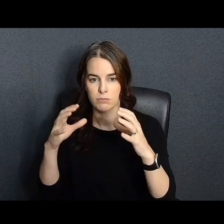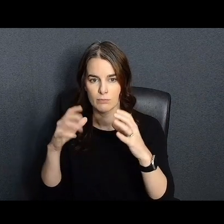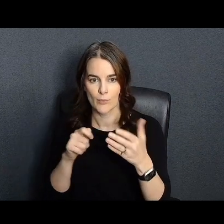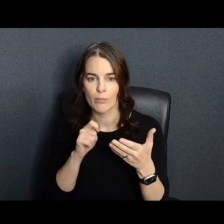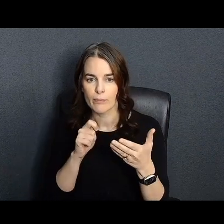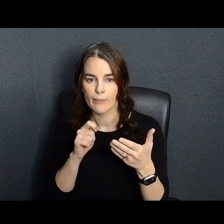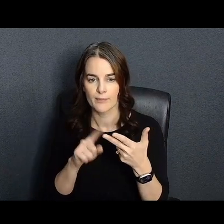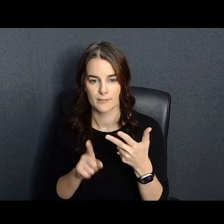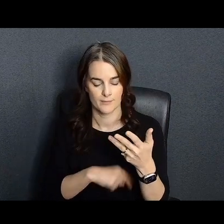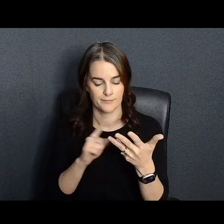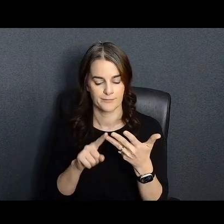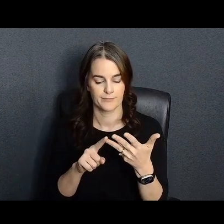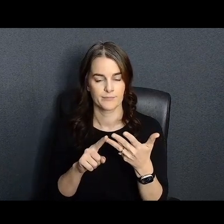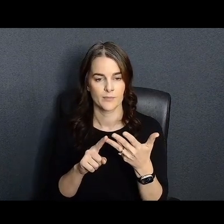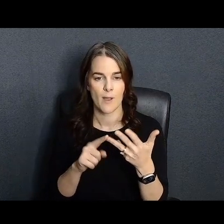And maybe I'm going to add ball.